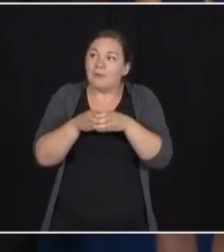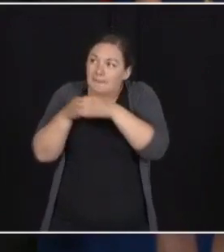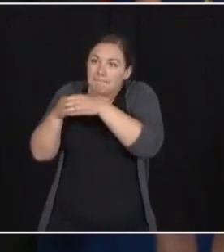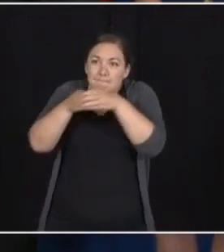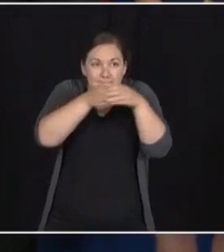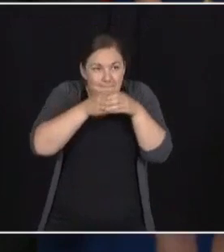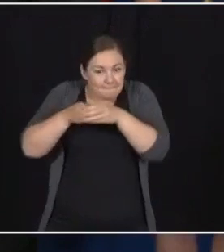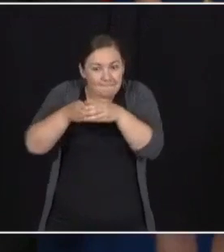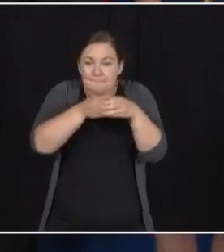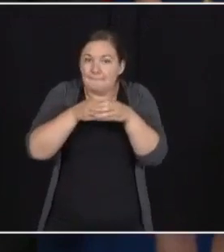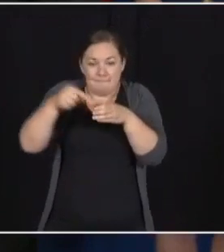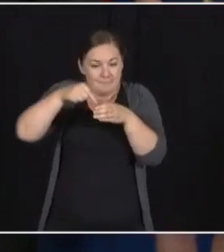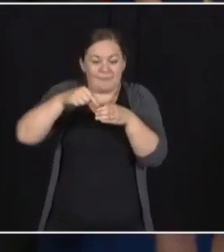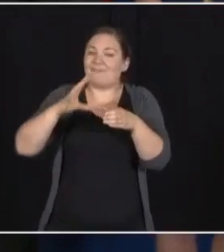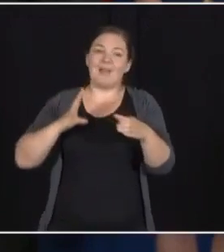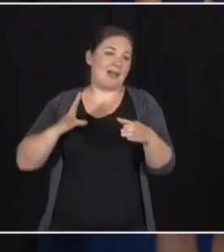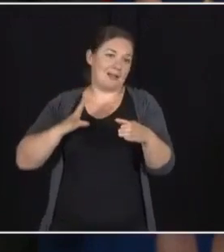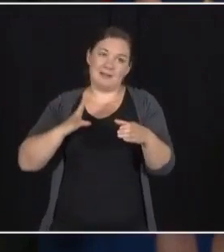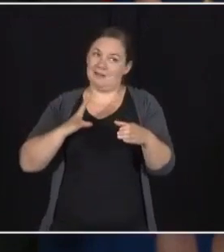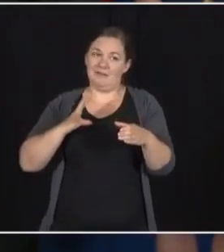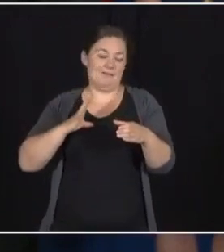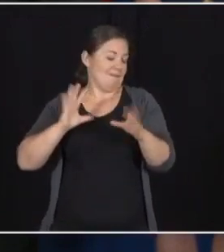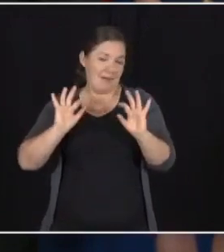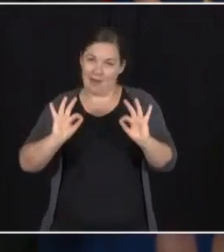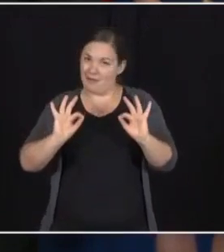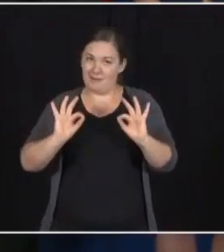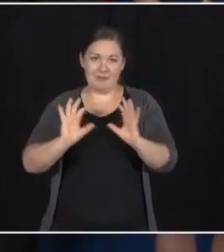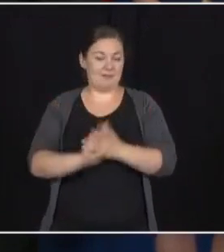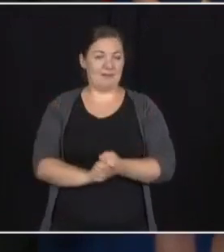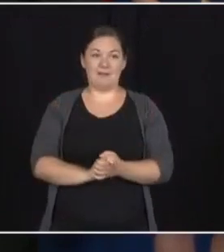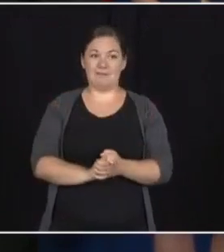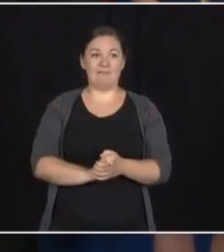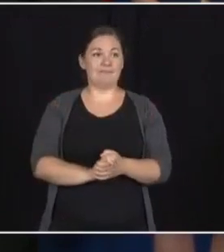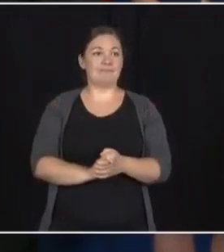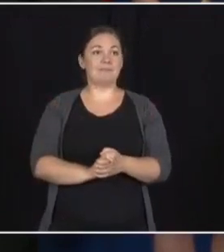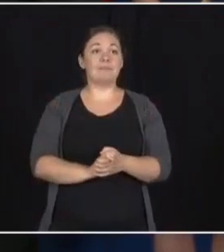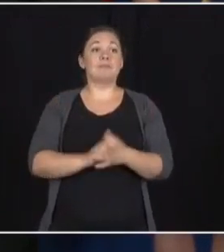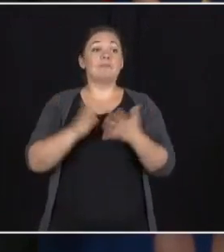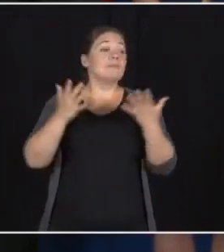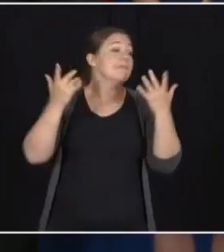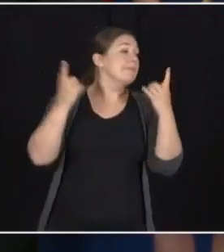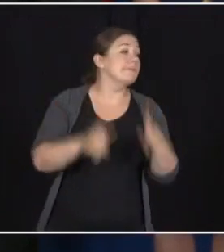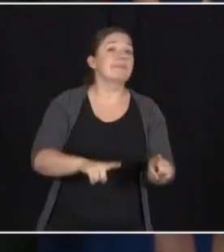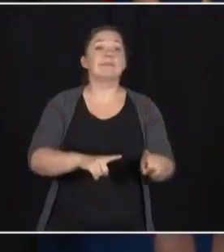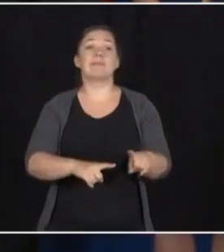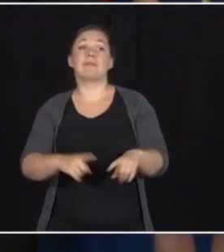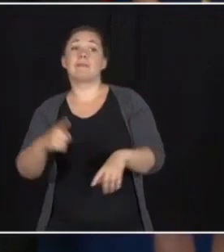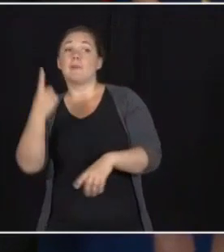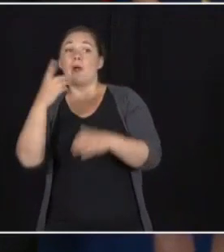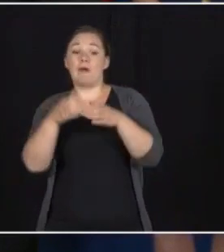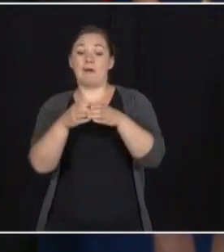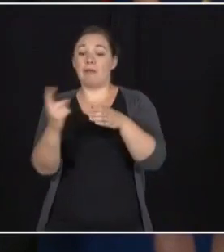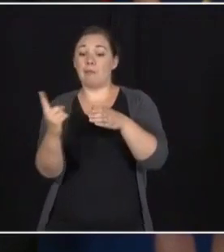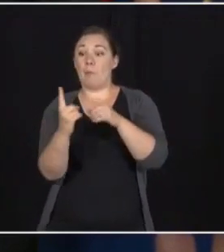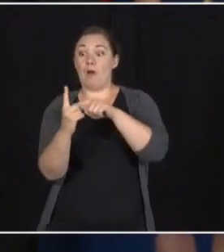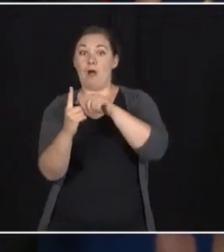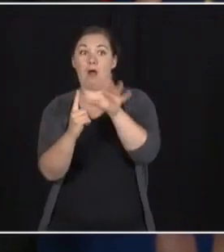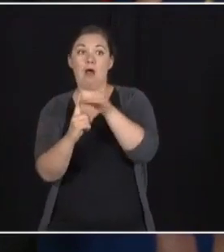They are only within one circle. If someone does for whatever reason come down with COVID-19 , the contact tracing